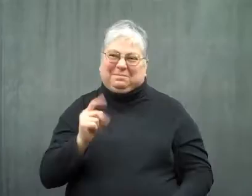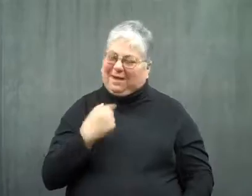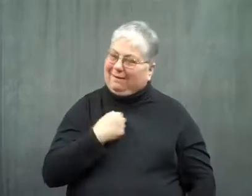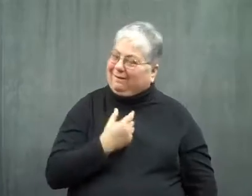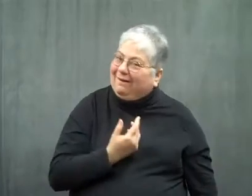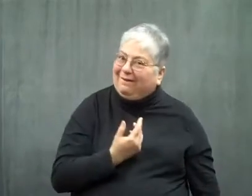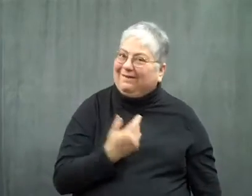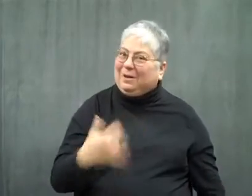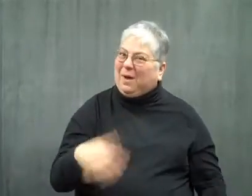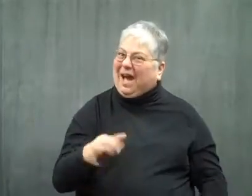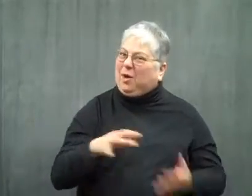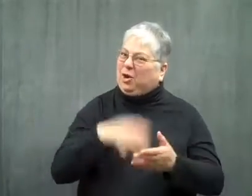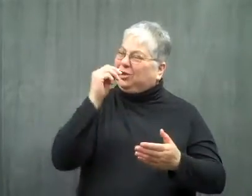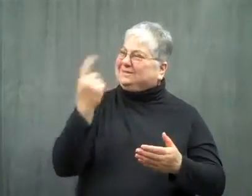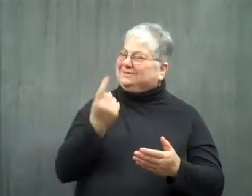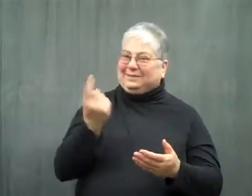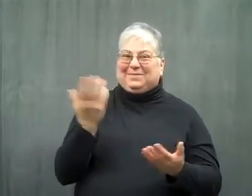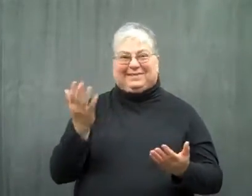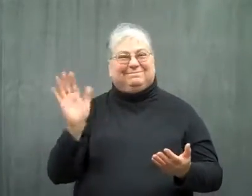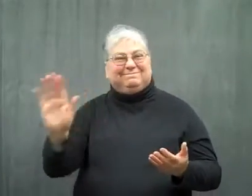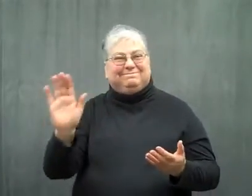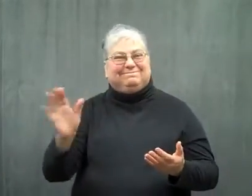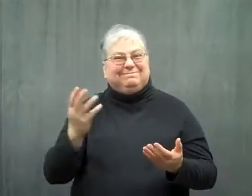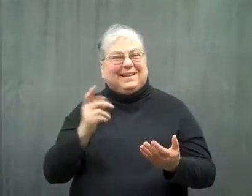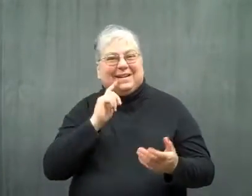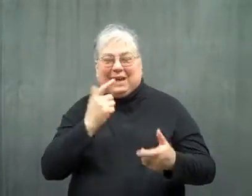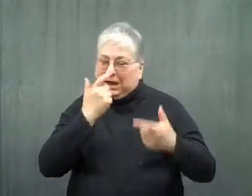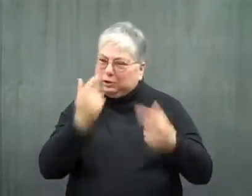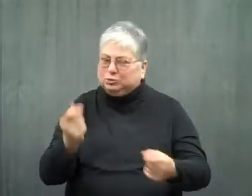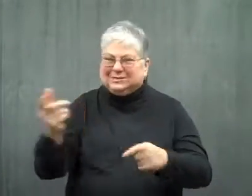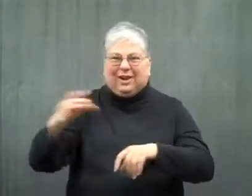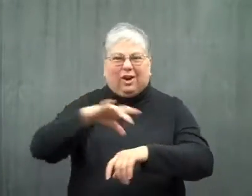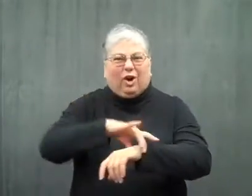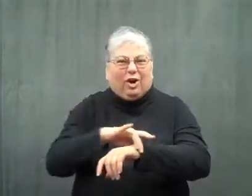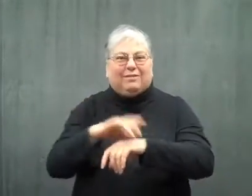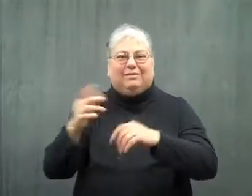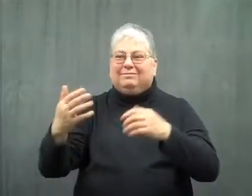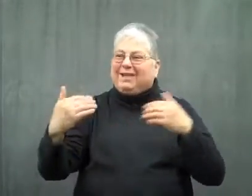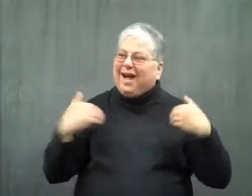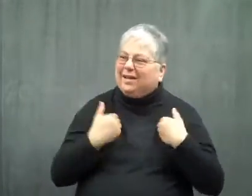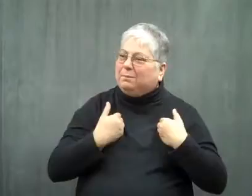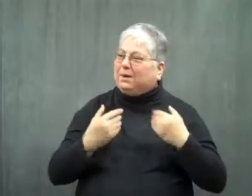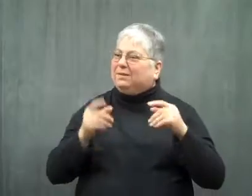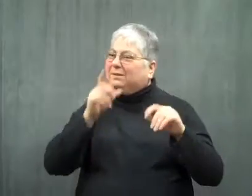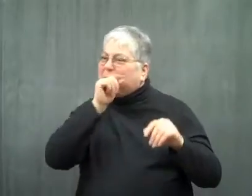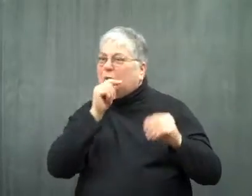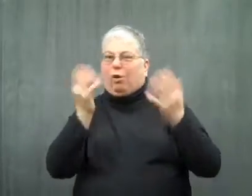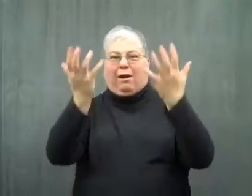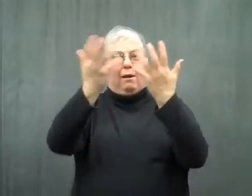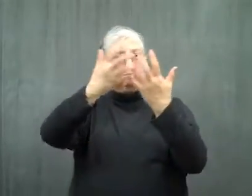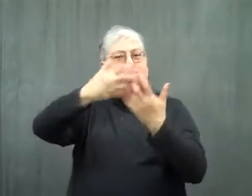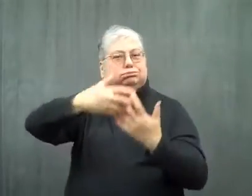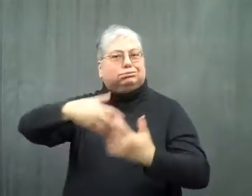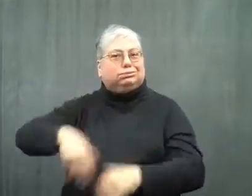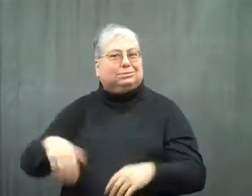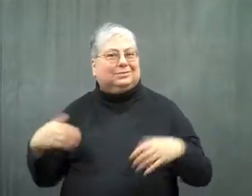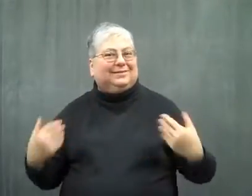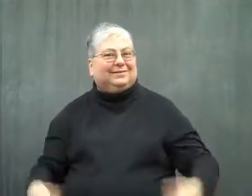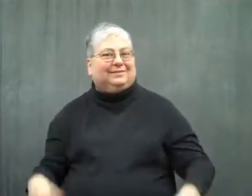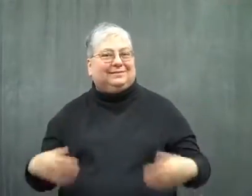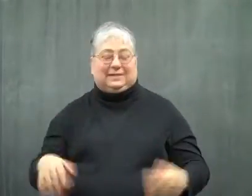It was fascinating to learn this, how the earth and the animals interact.